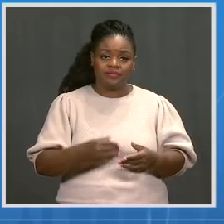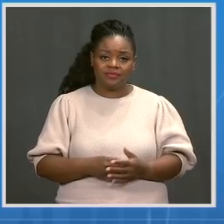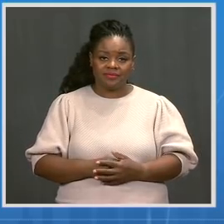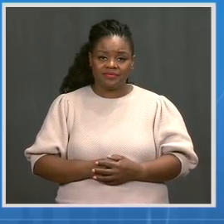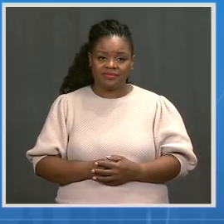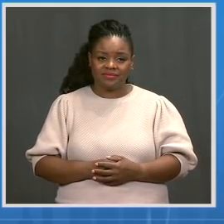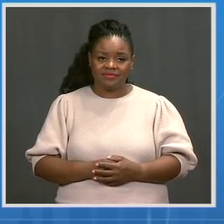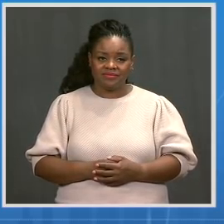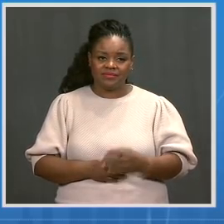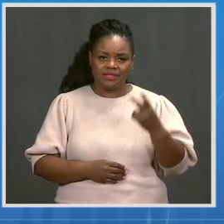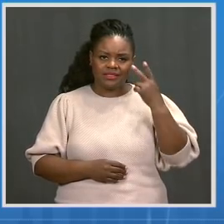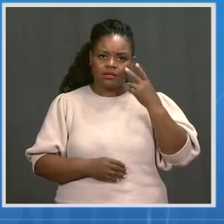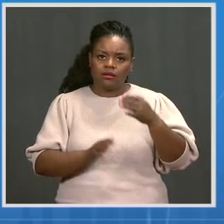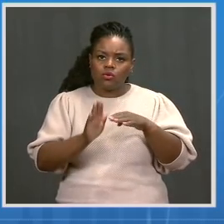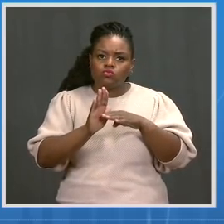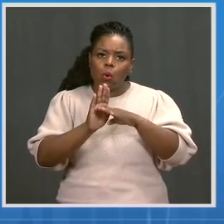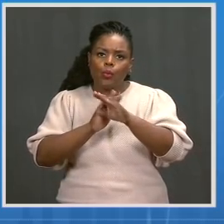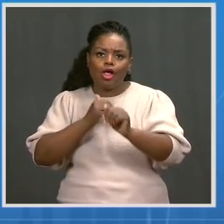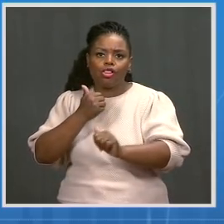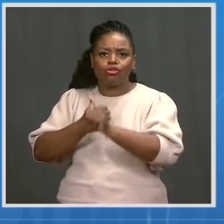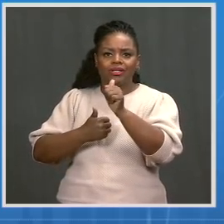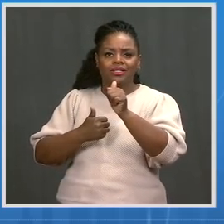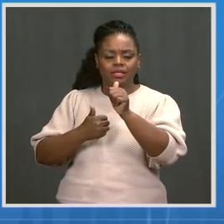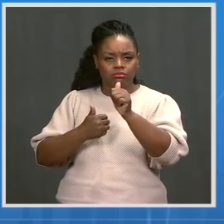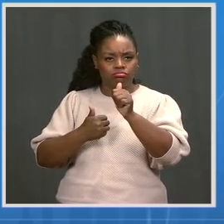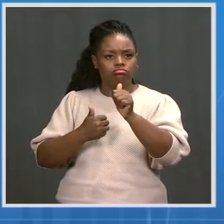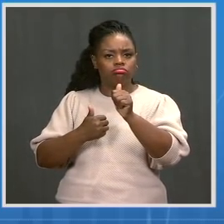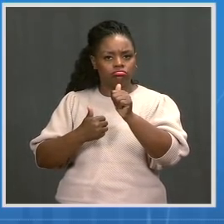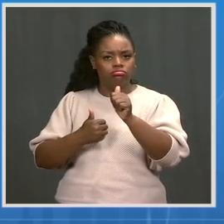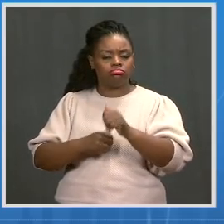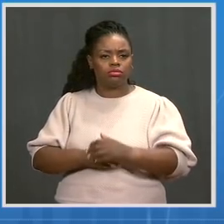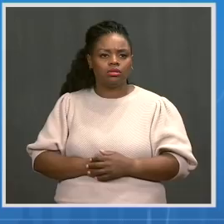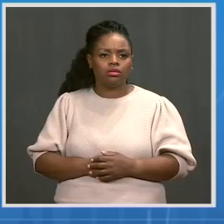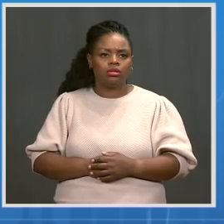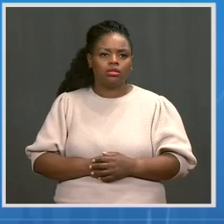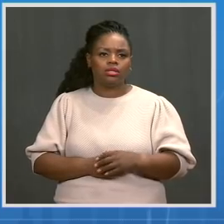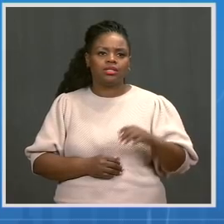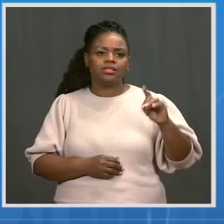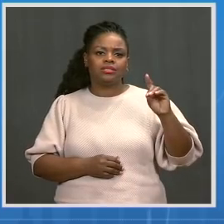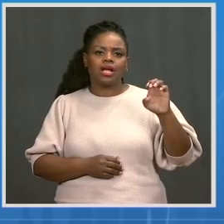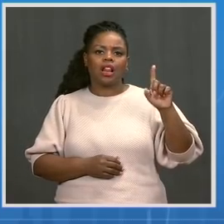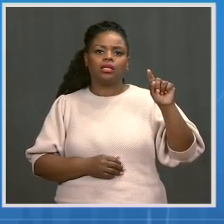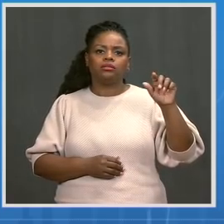of what we're all concerned about: the Delta variant. What do we know about that variant?